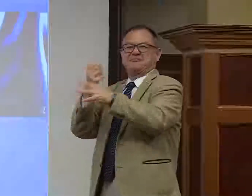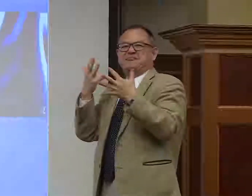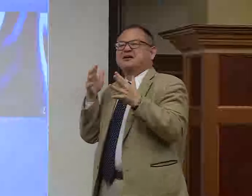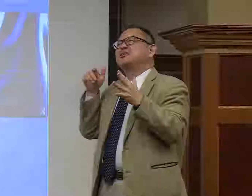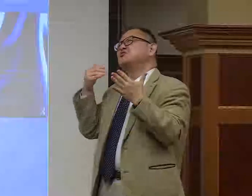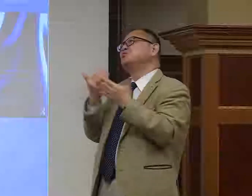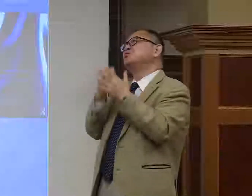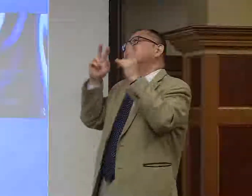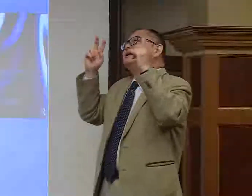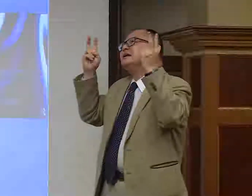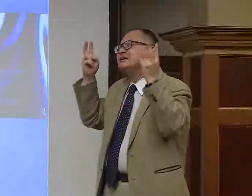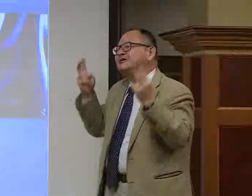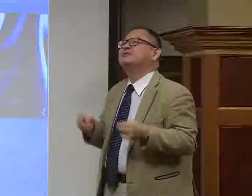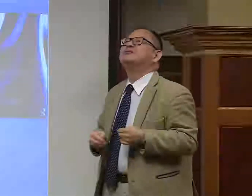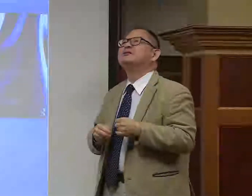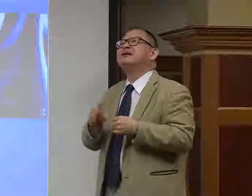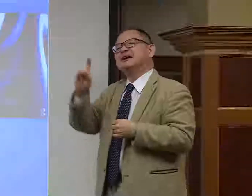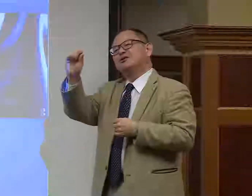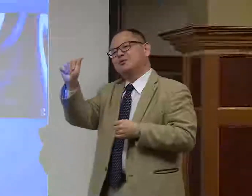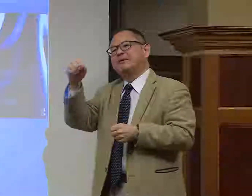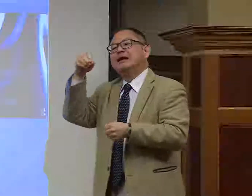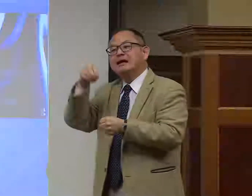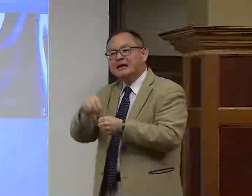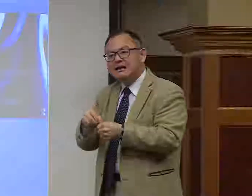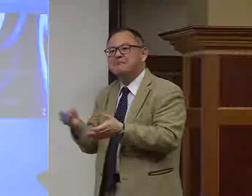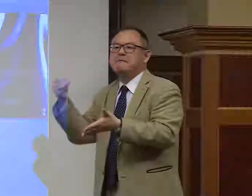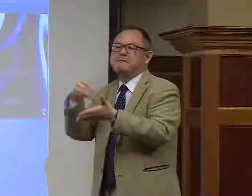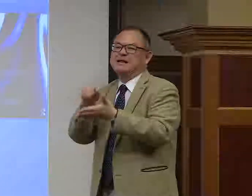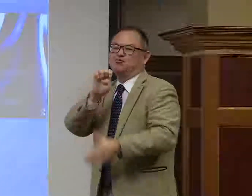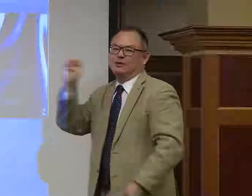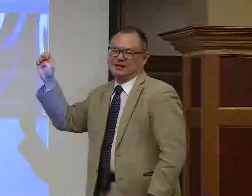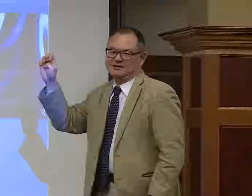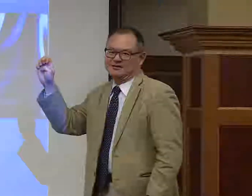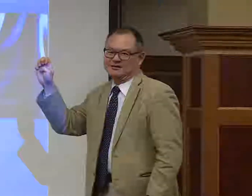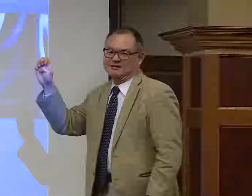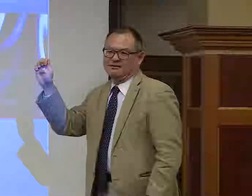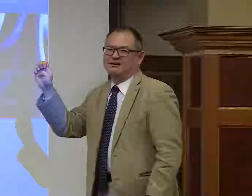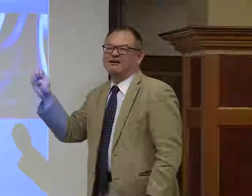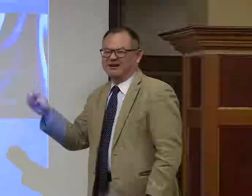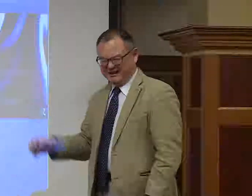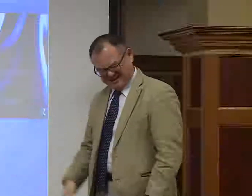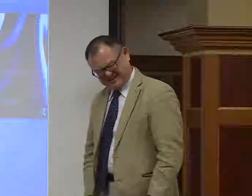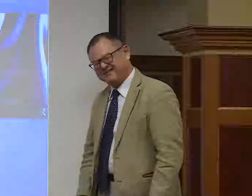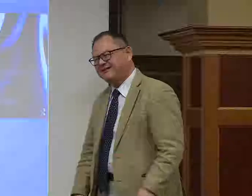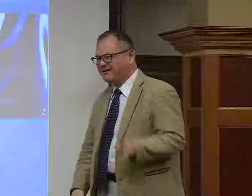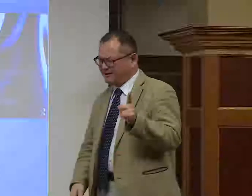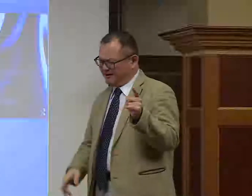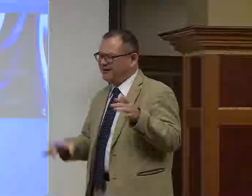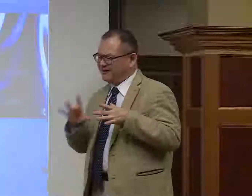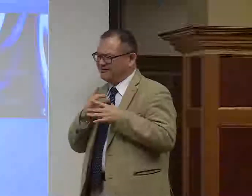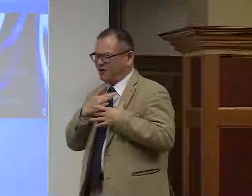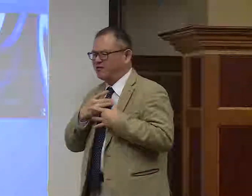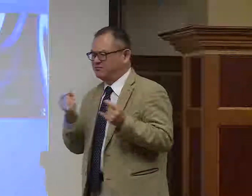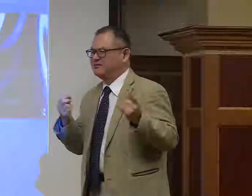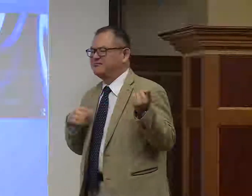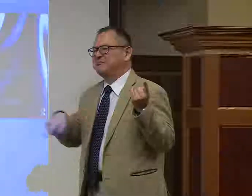And it will be a new topic related to disabilities in the Middle East.